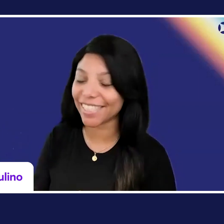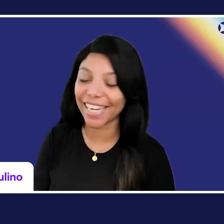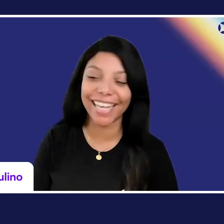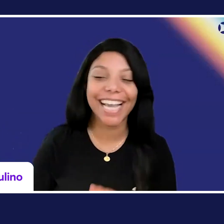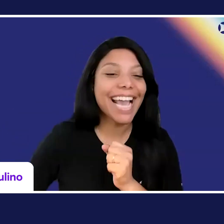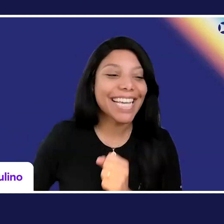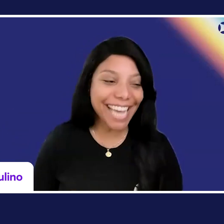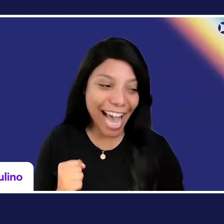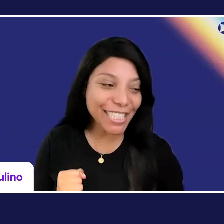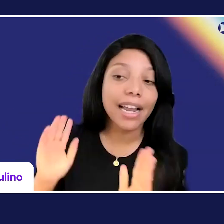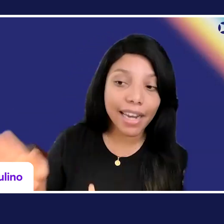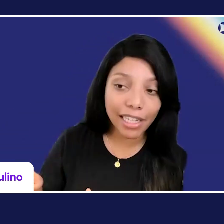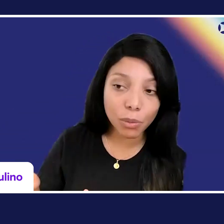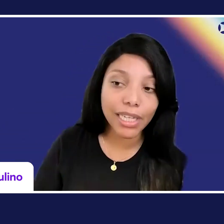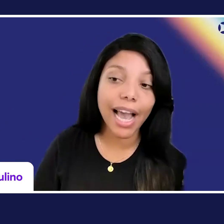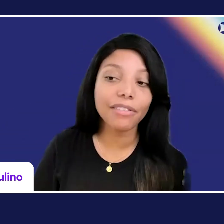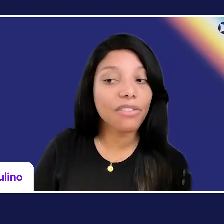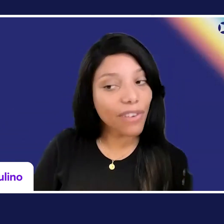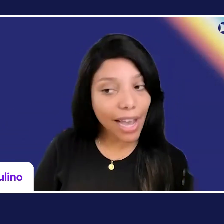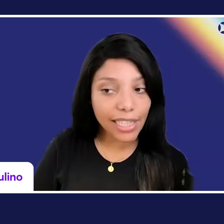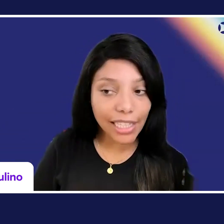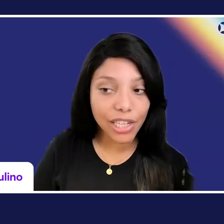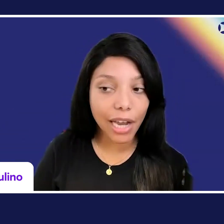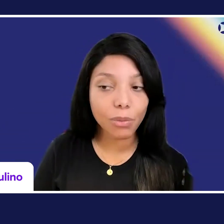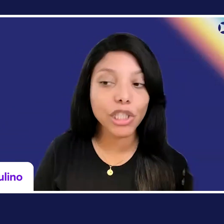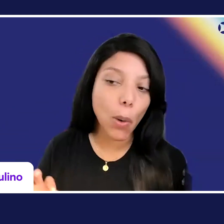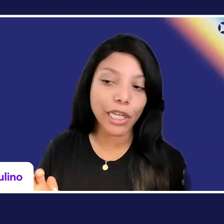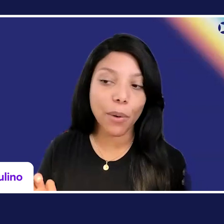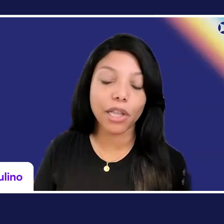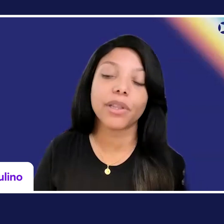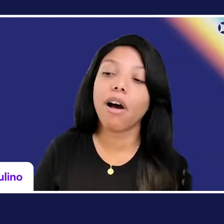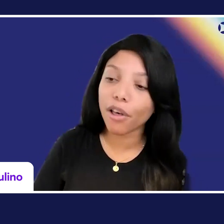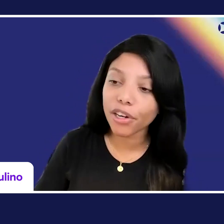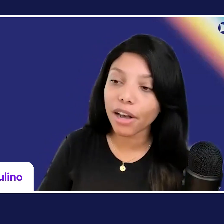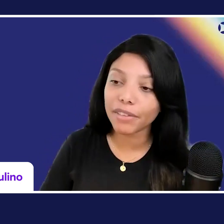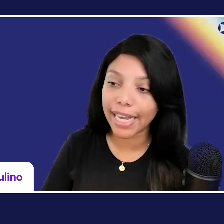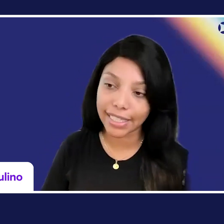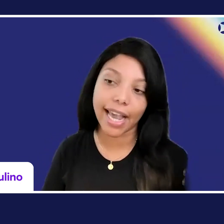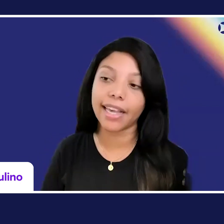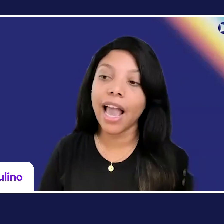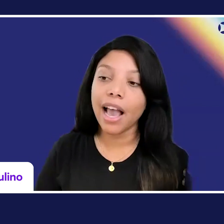it's like, yes! Next, we have the Fireside Chat with Tony Coelho, the author of the ADA